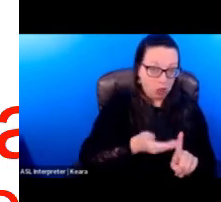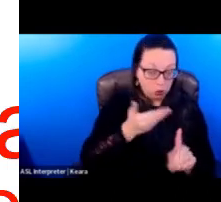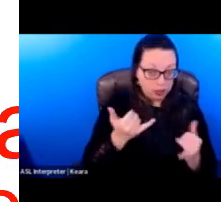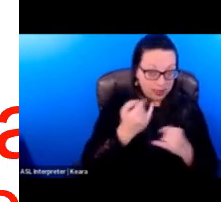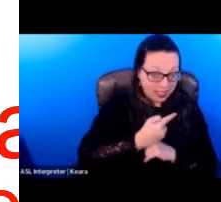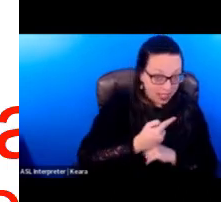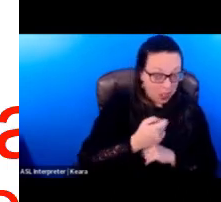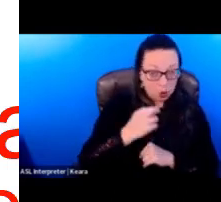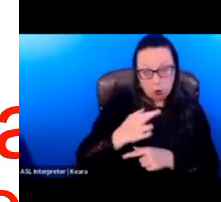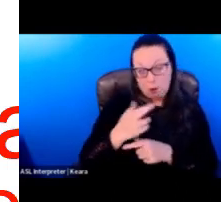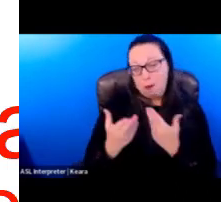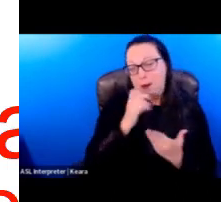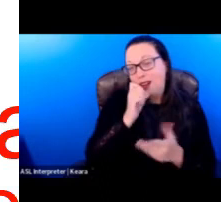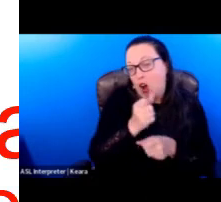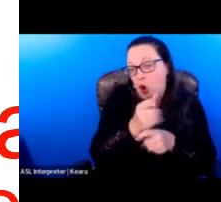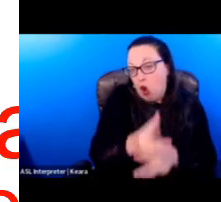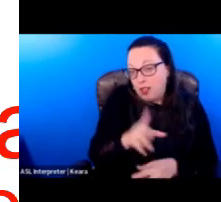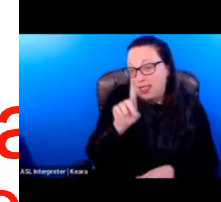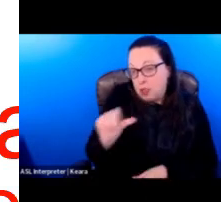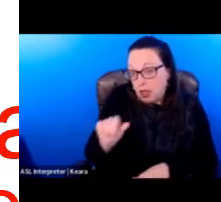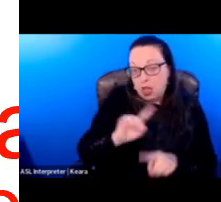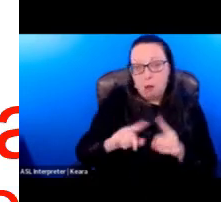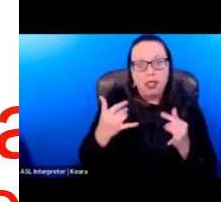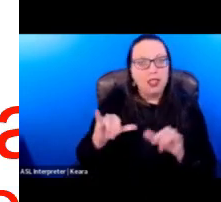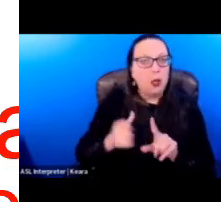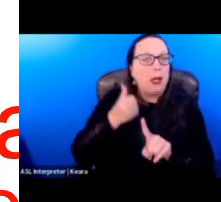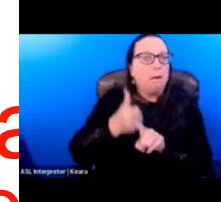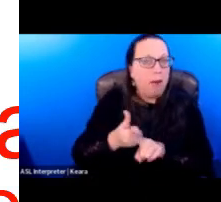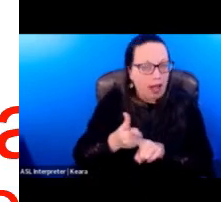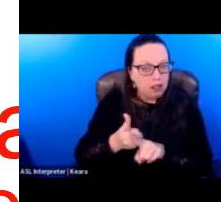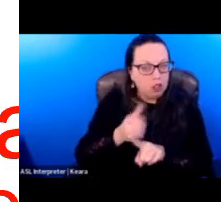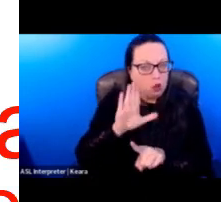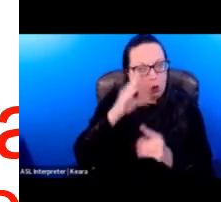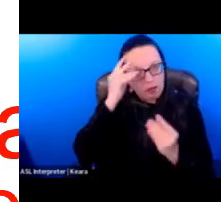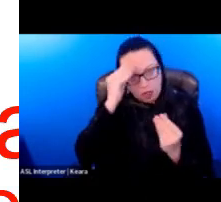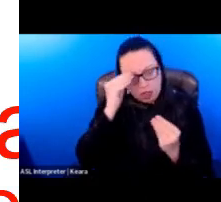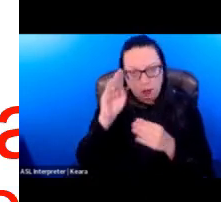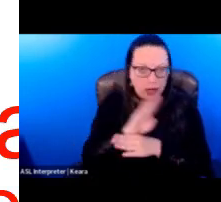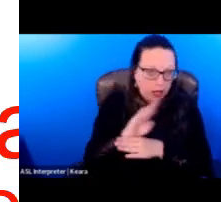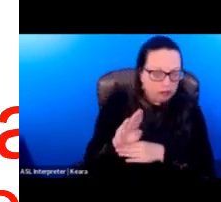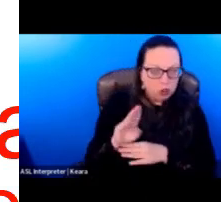disability, but it may be affecting your thinking or behavior or motor function in